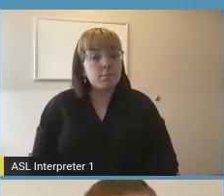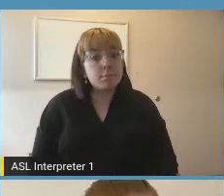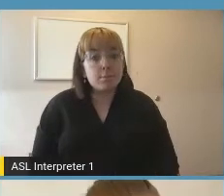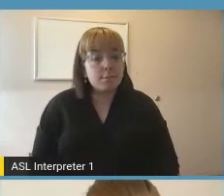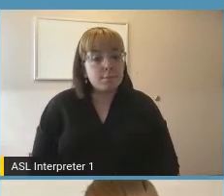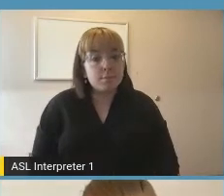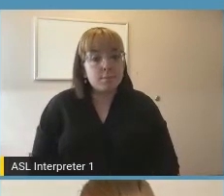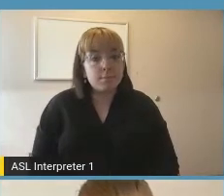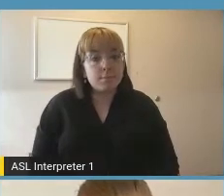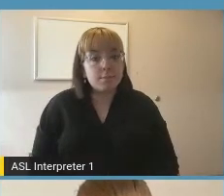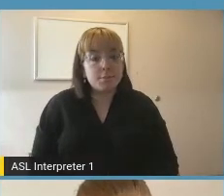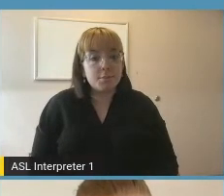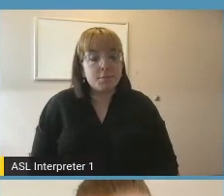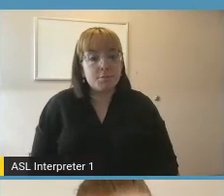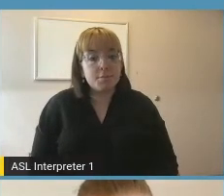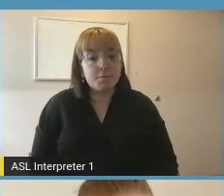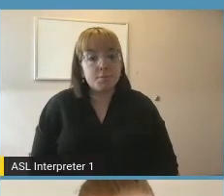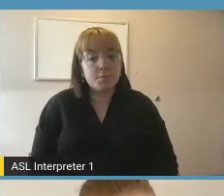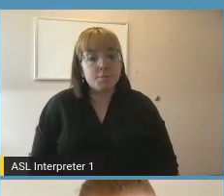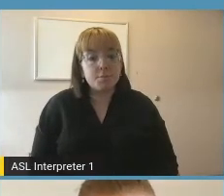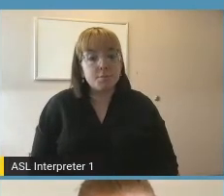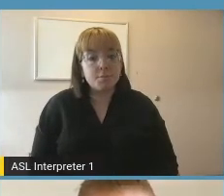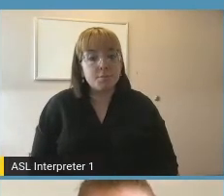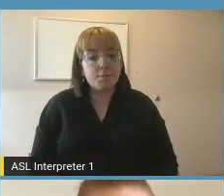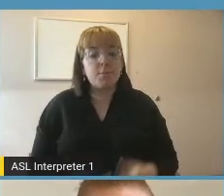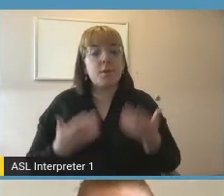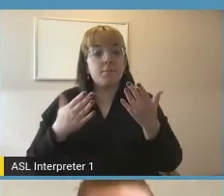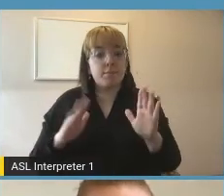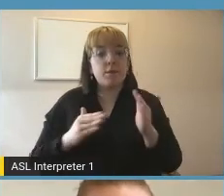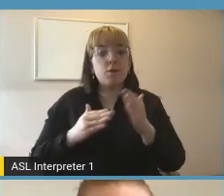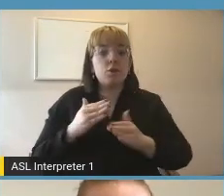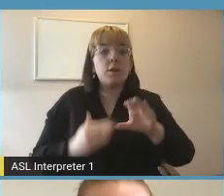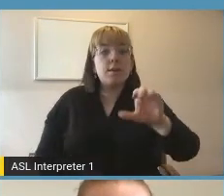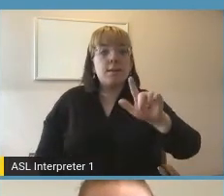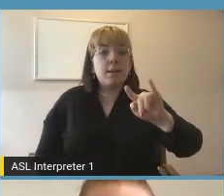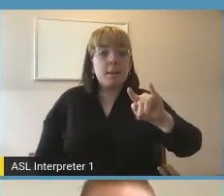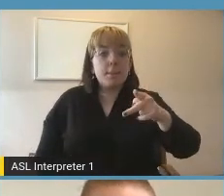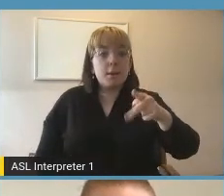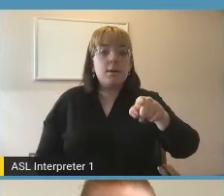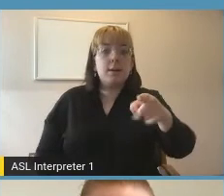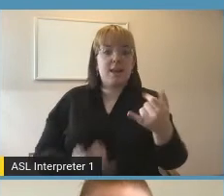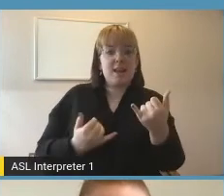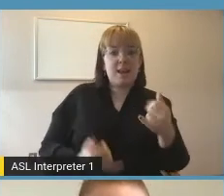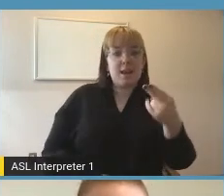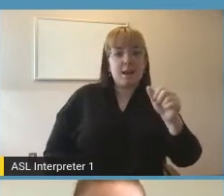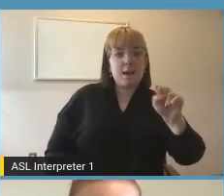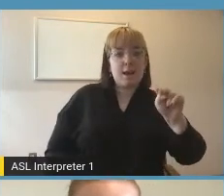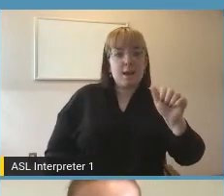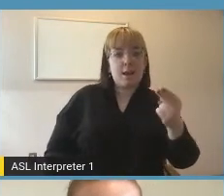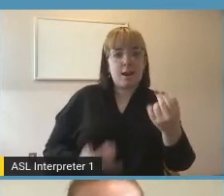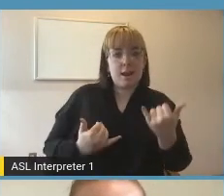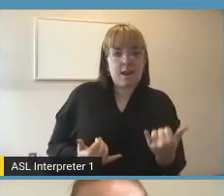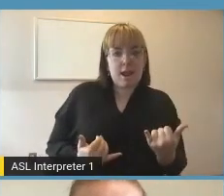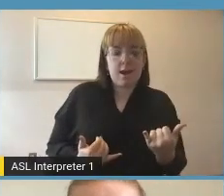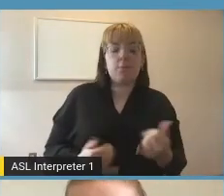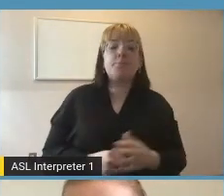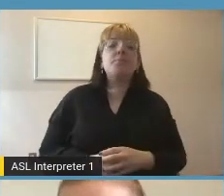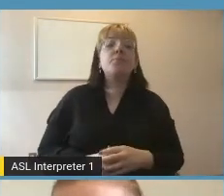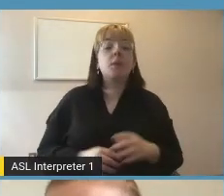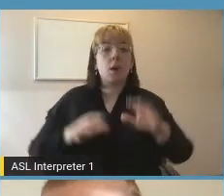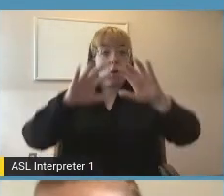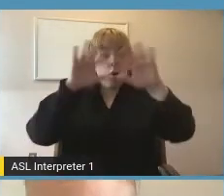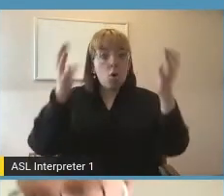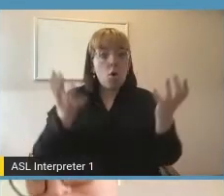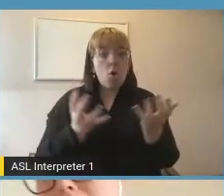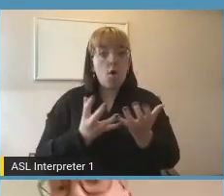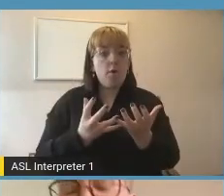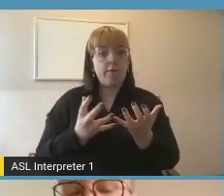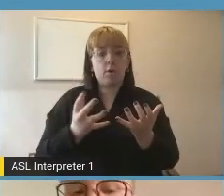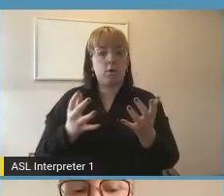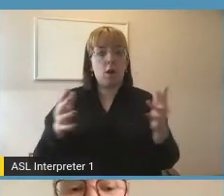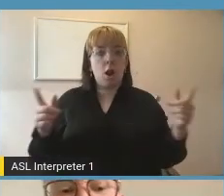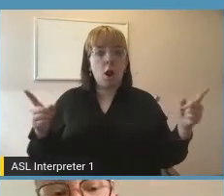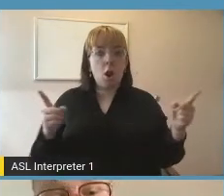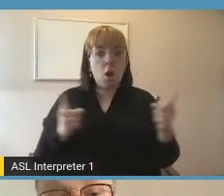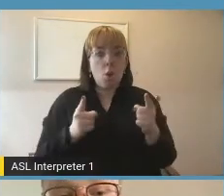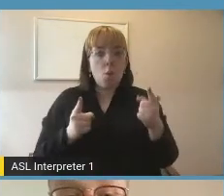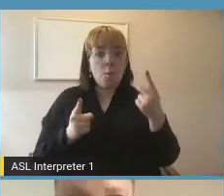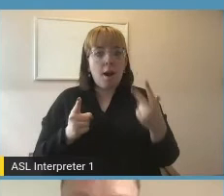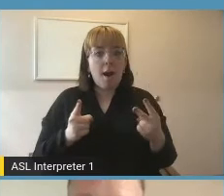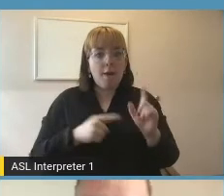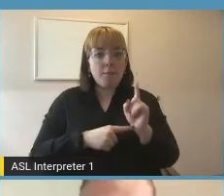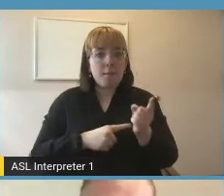So you can see here that overall I've shortened it by half a minute even with the music. That